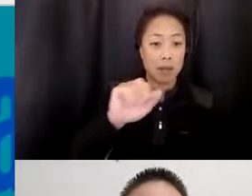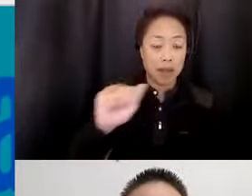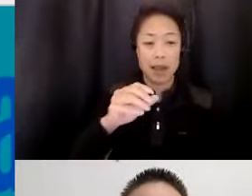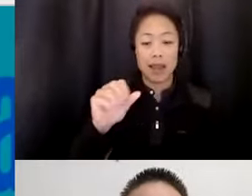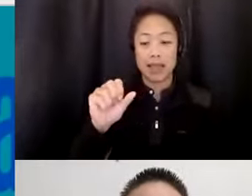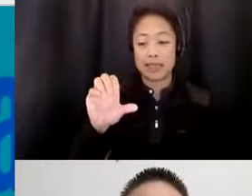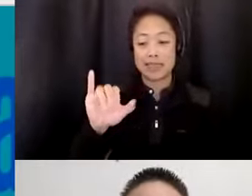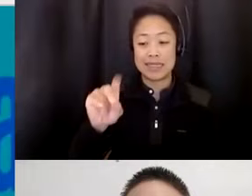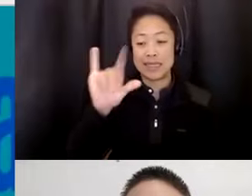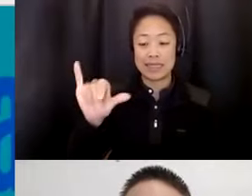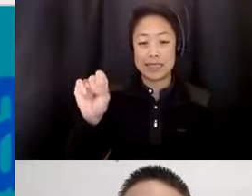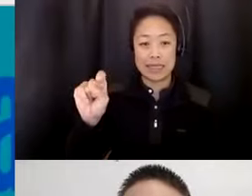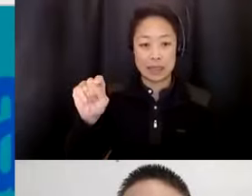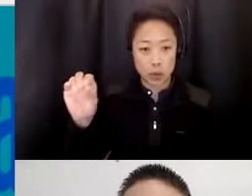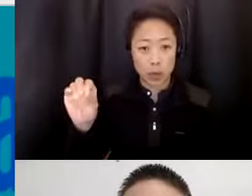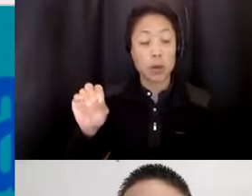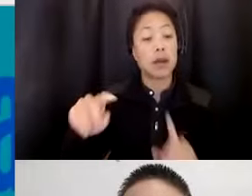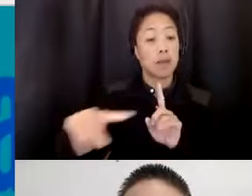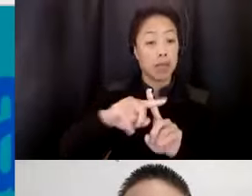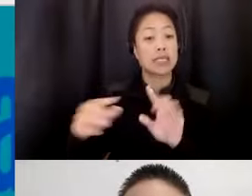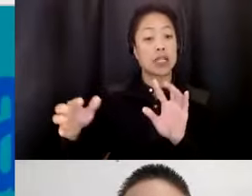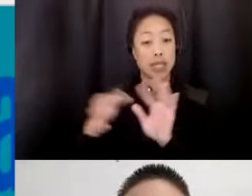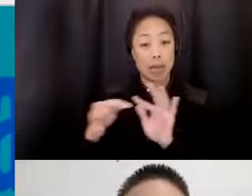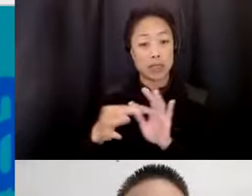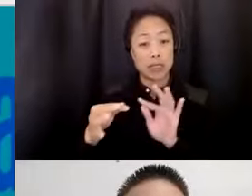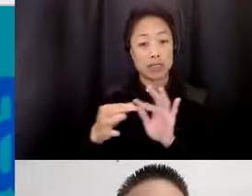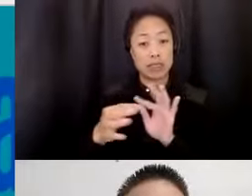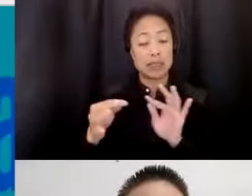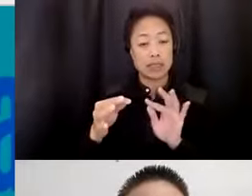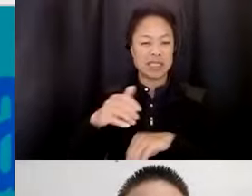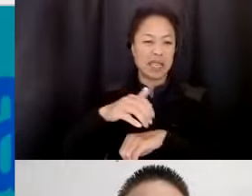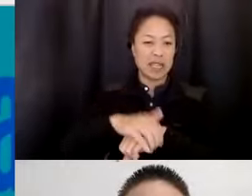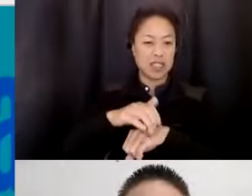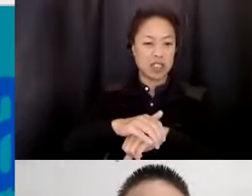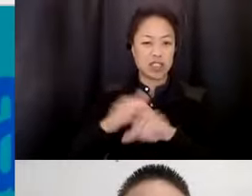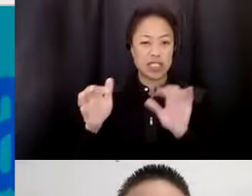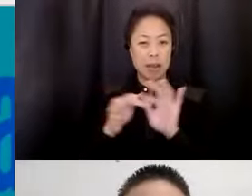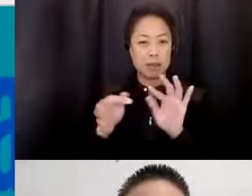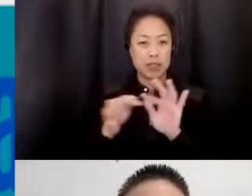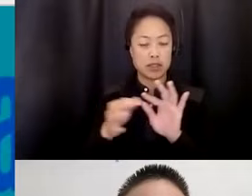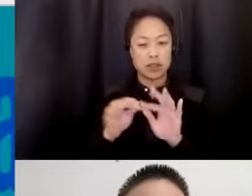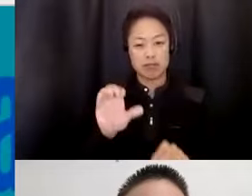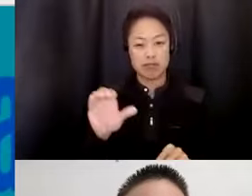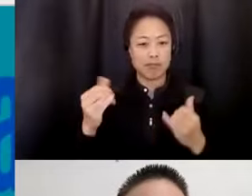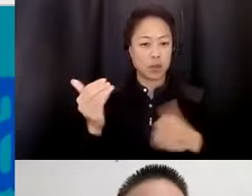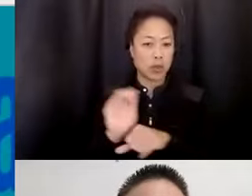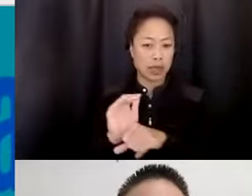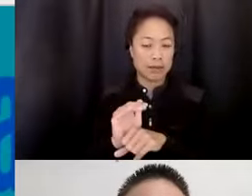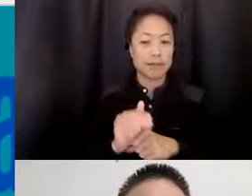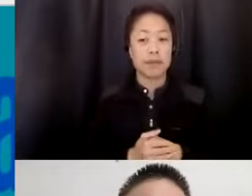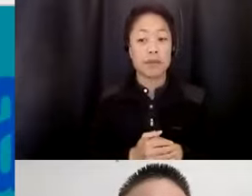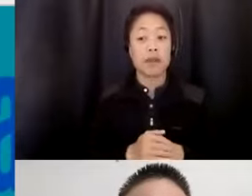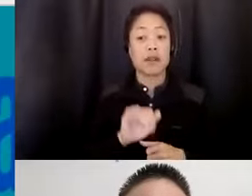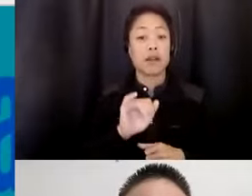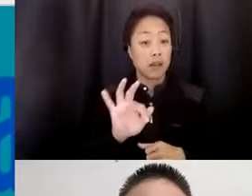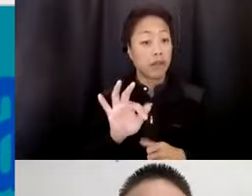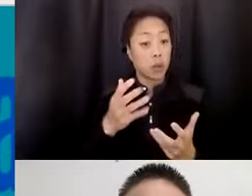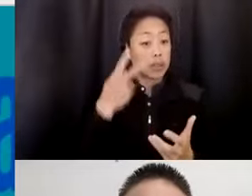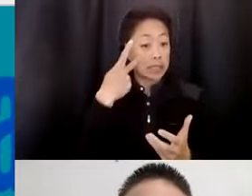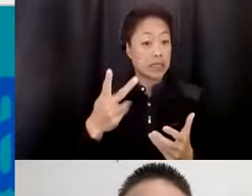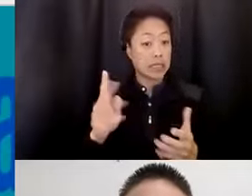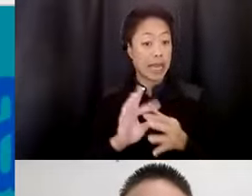Also there are live English captions tonight. If you would like to see those, be sure to